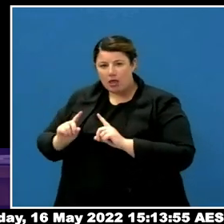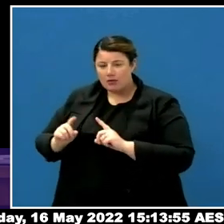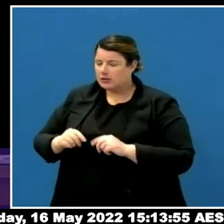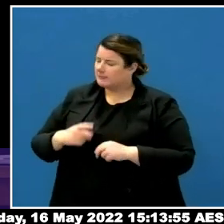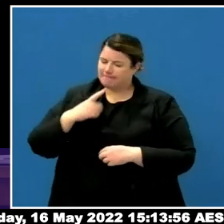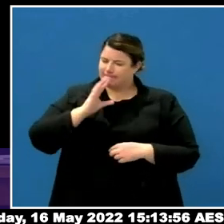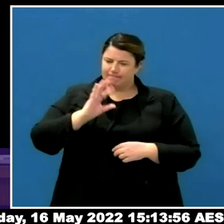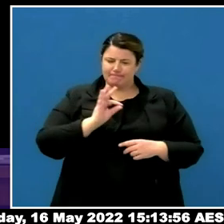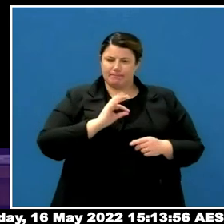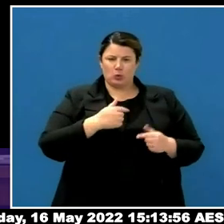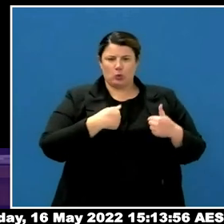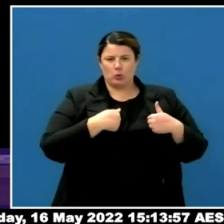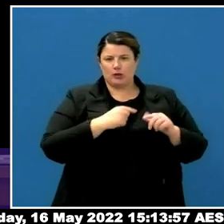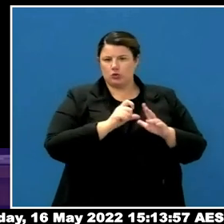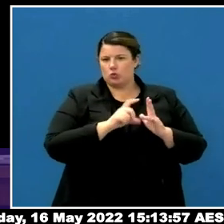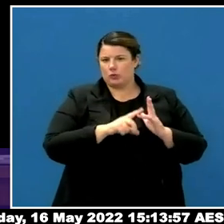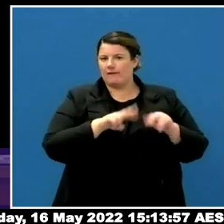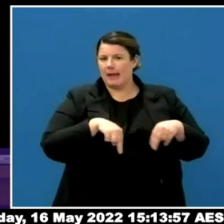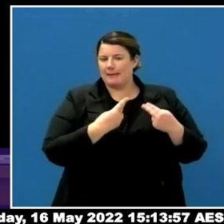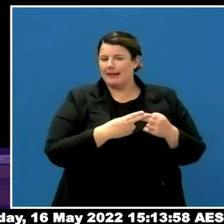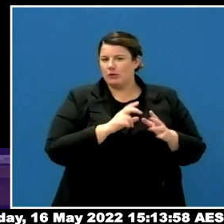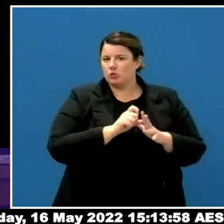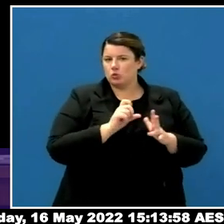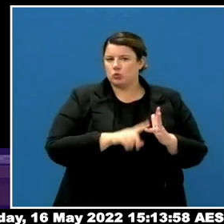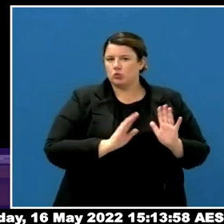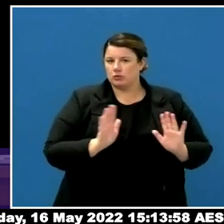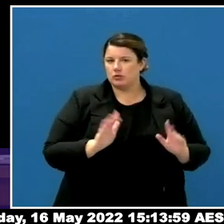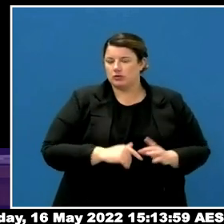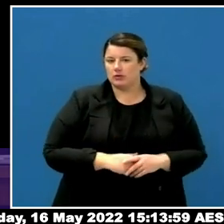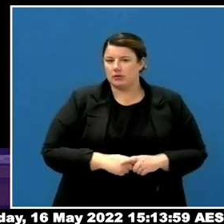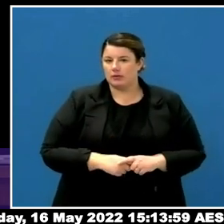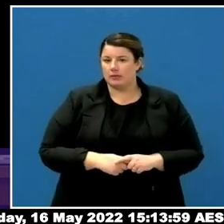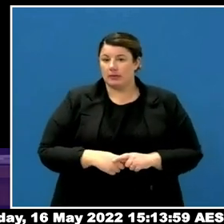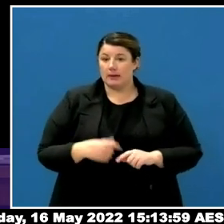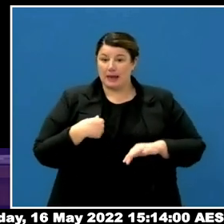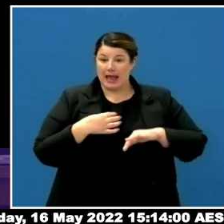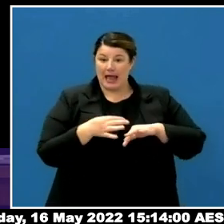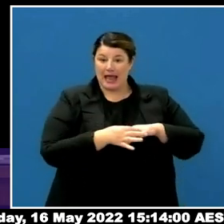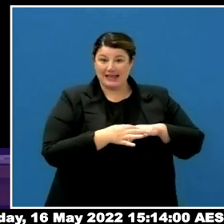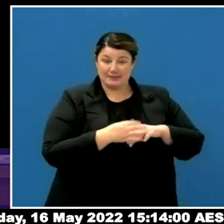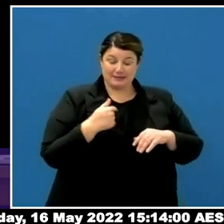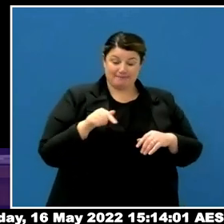Yeah, he's still - my husband's just recently retired, so he's sort of picked up